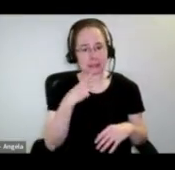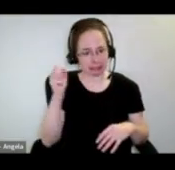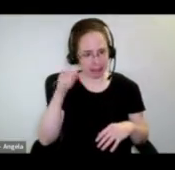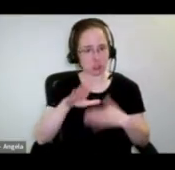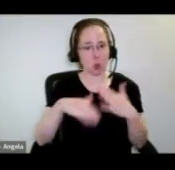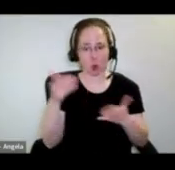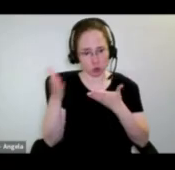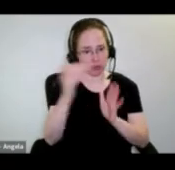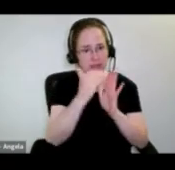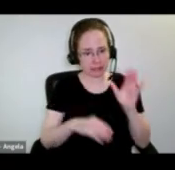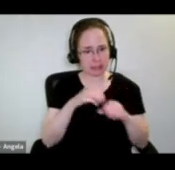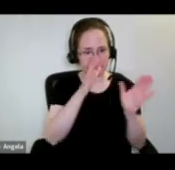Laura Vegas: you have… Paid family.